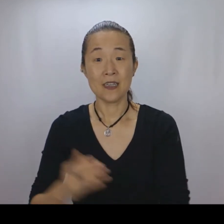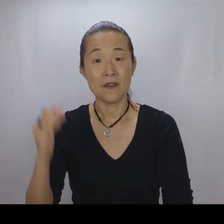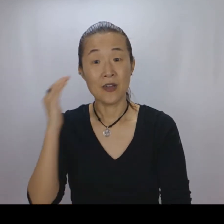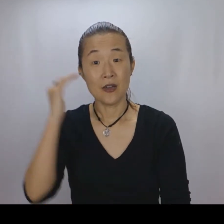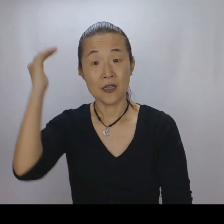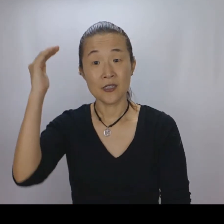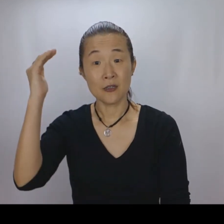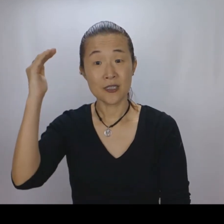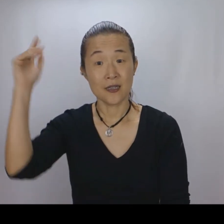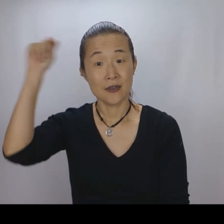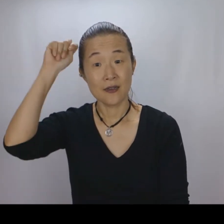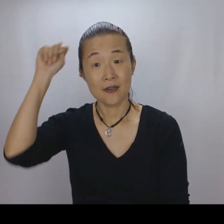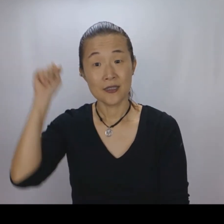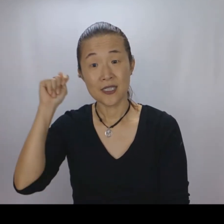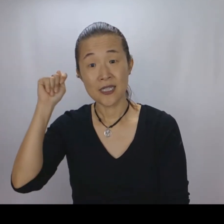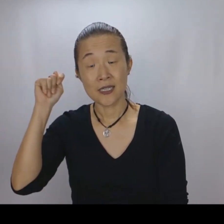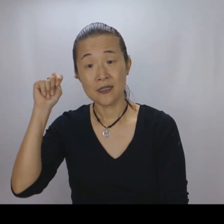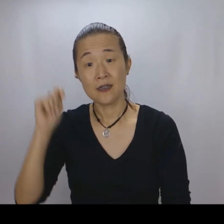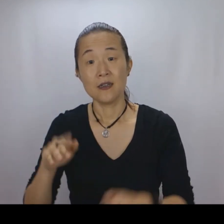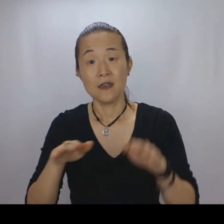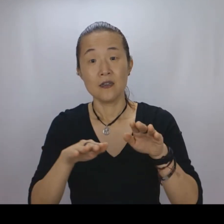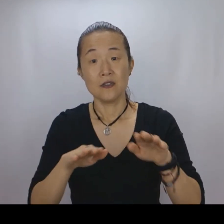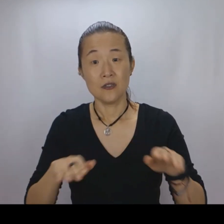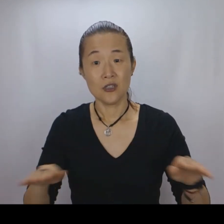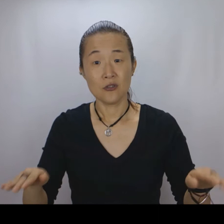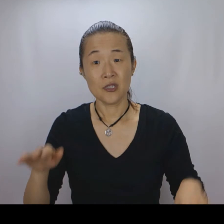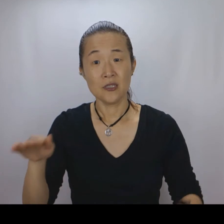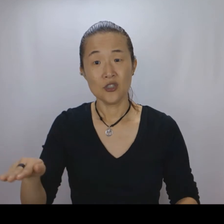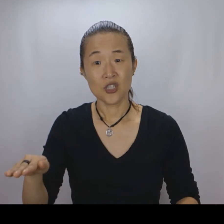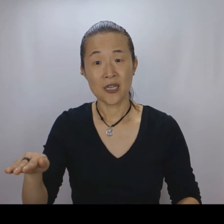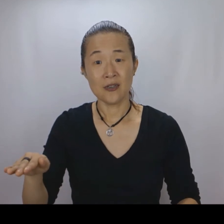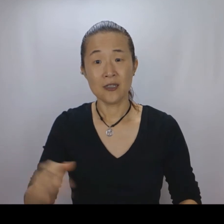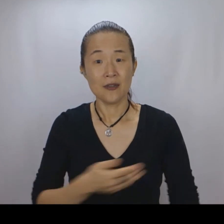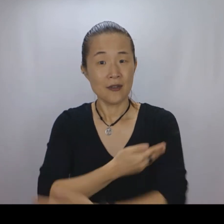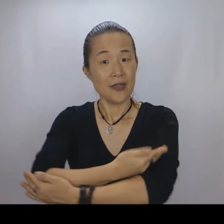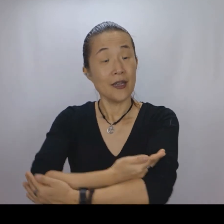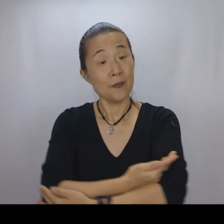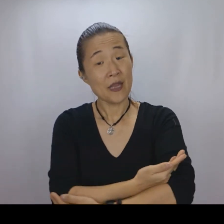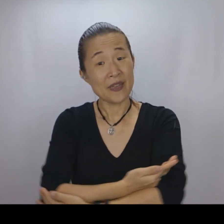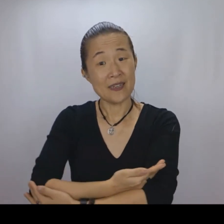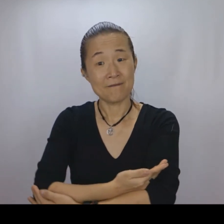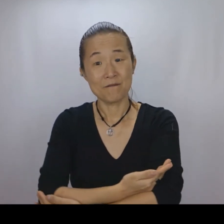So you have adult, teen, children, child, and baby.